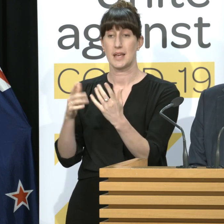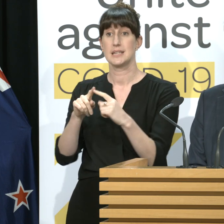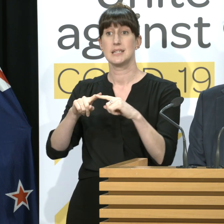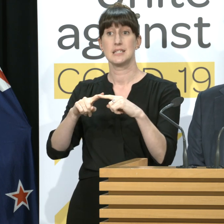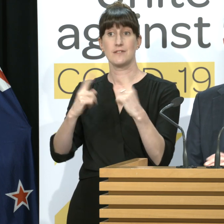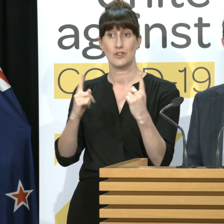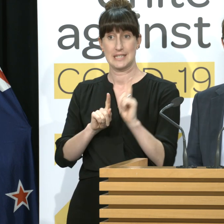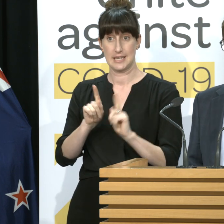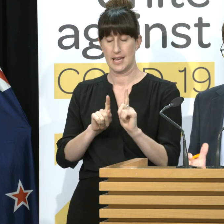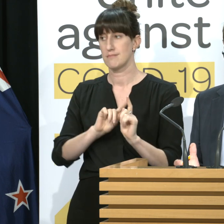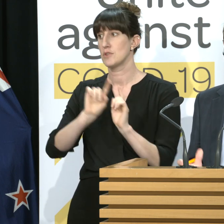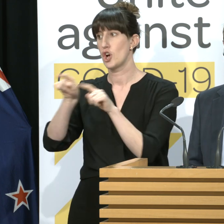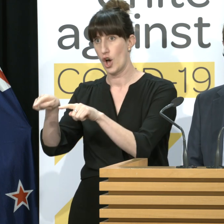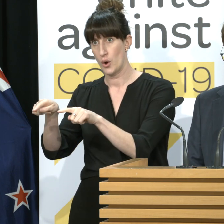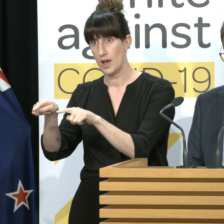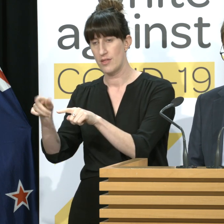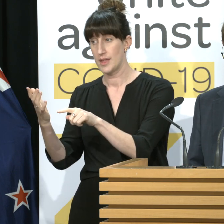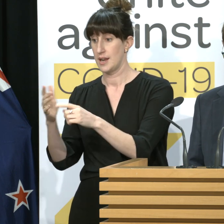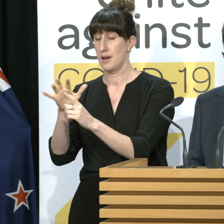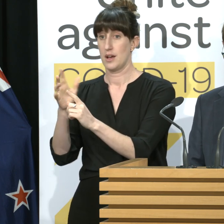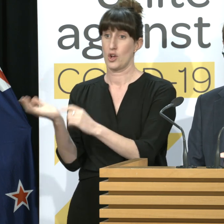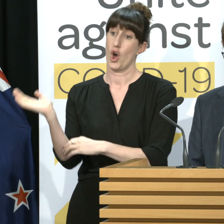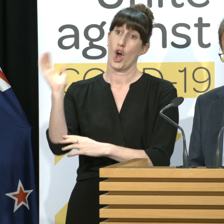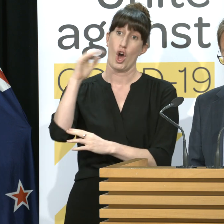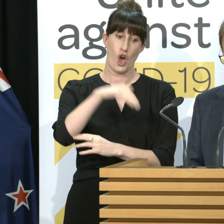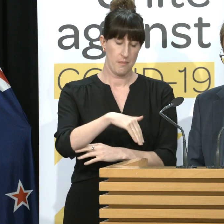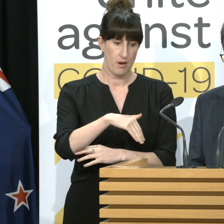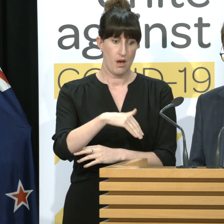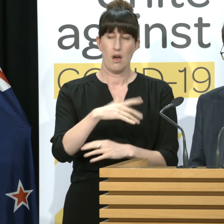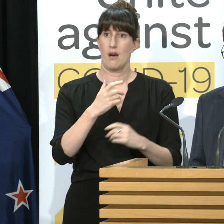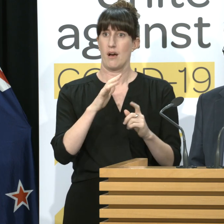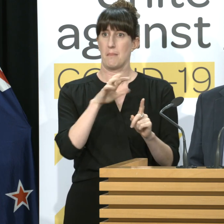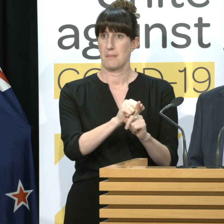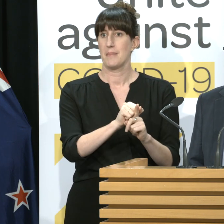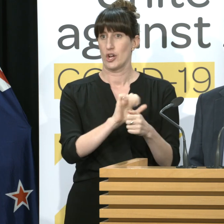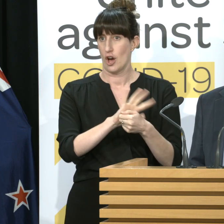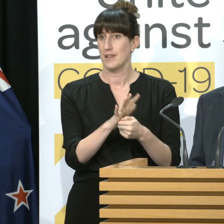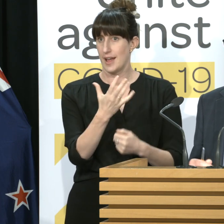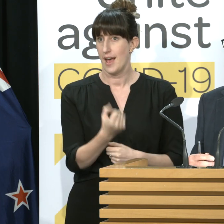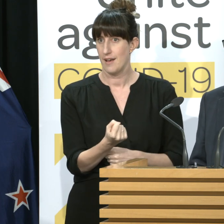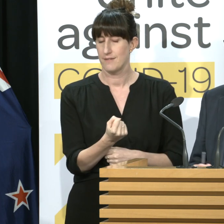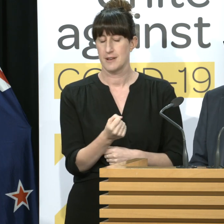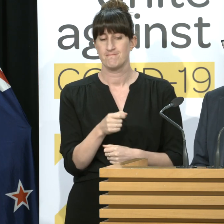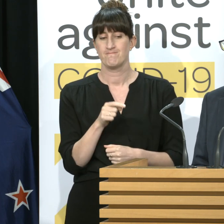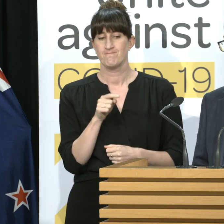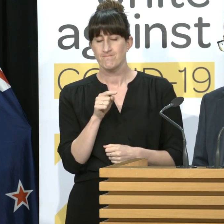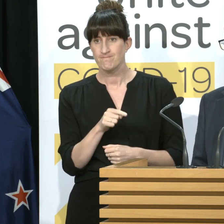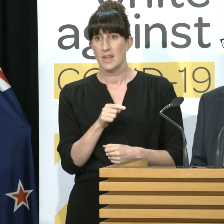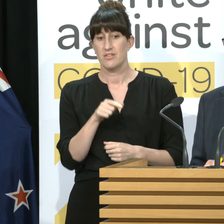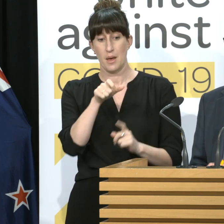Now, this scenario could lead to a nationwide increase in the alert level. Testing and tracing being significantly ramped-up